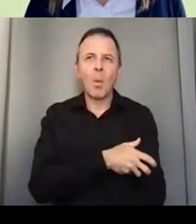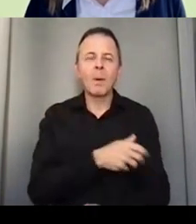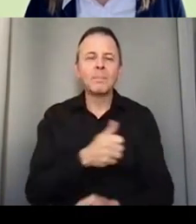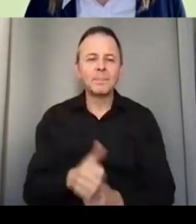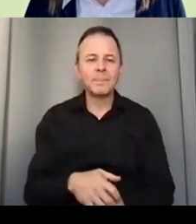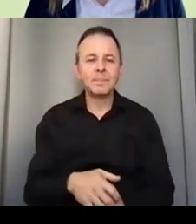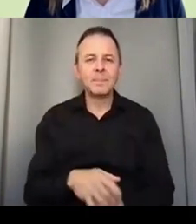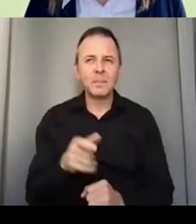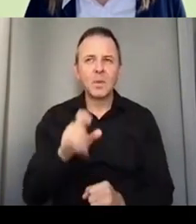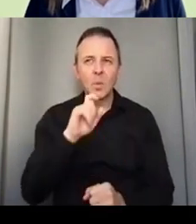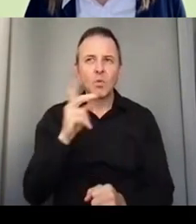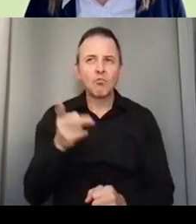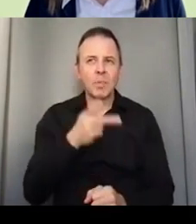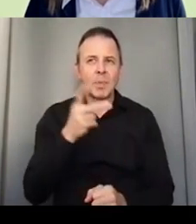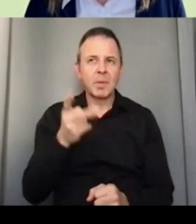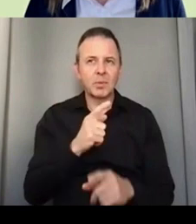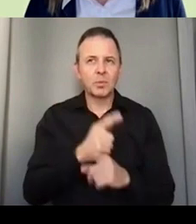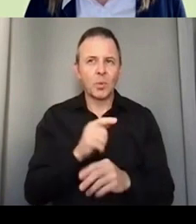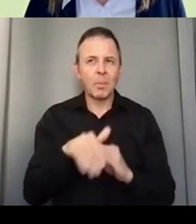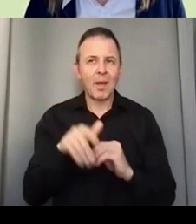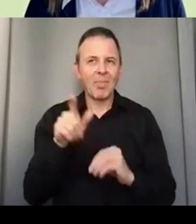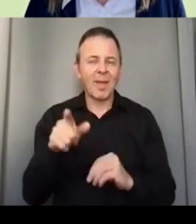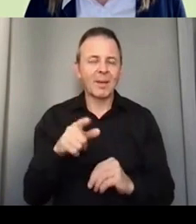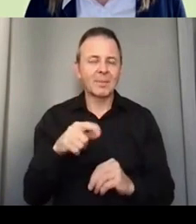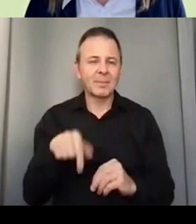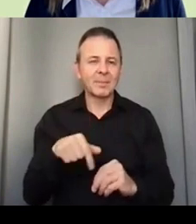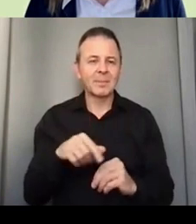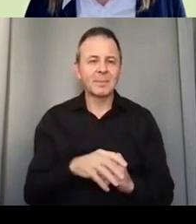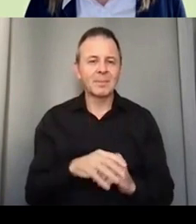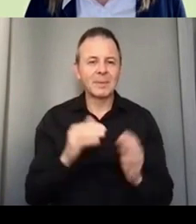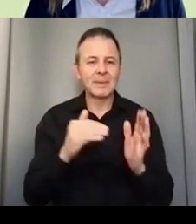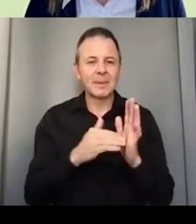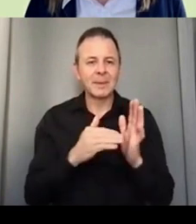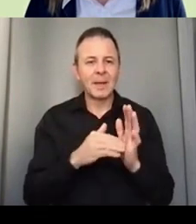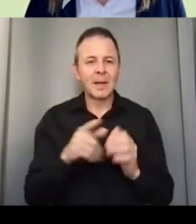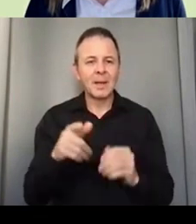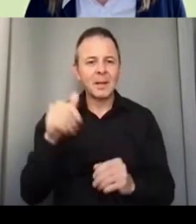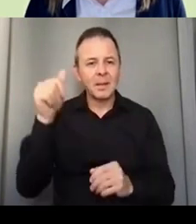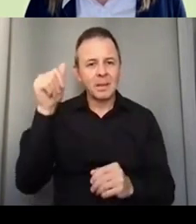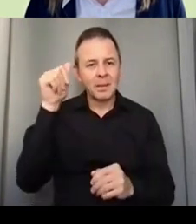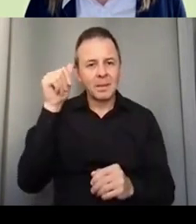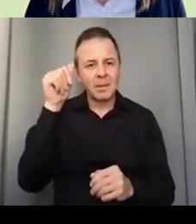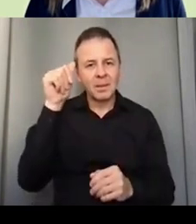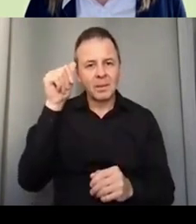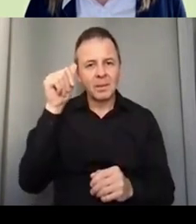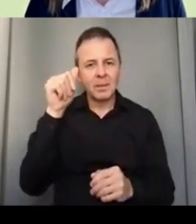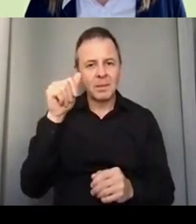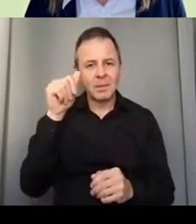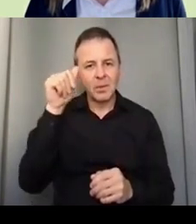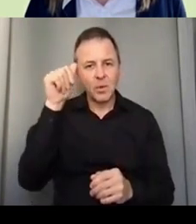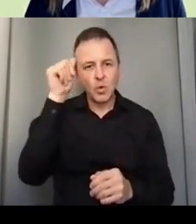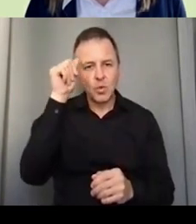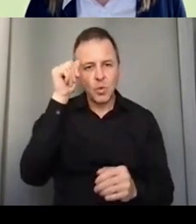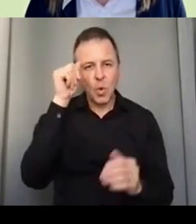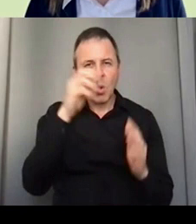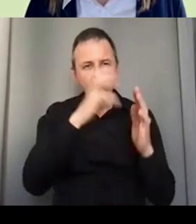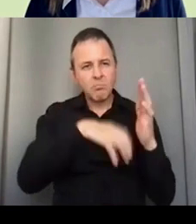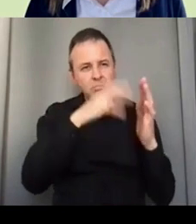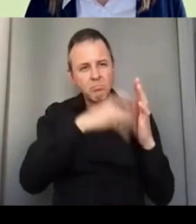these recordings knowing some of these documents the NDIS participant